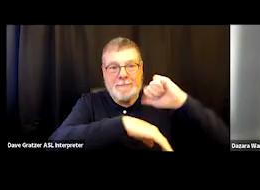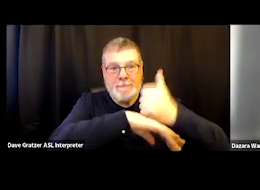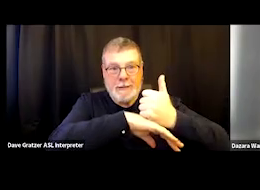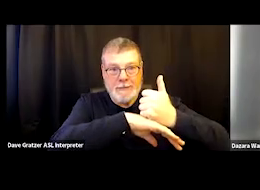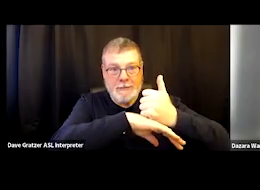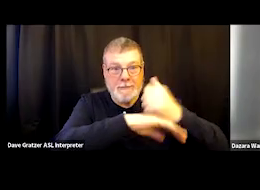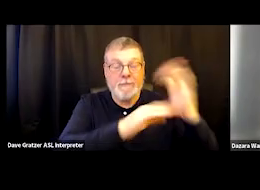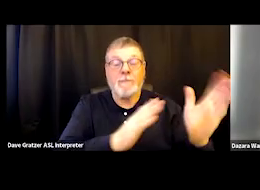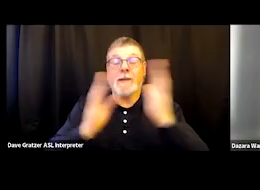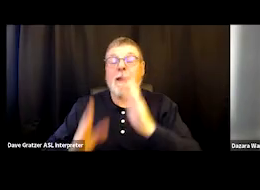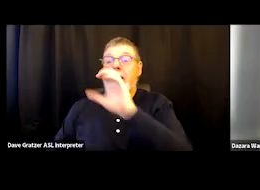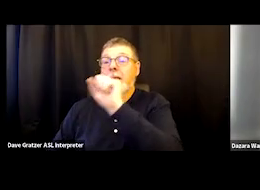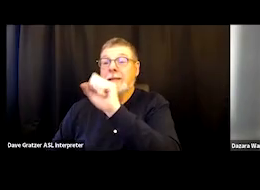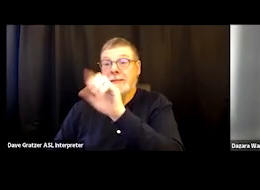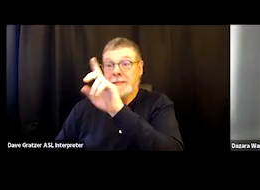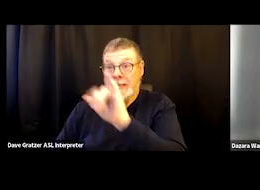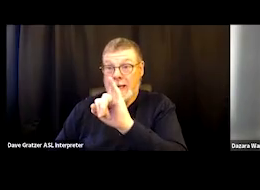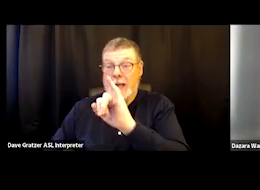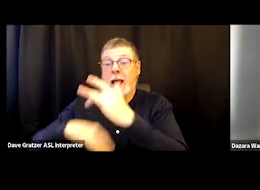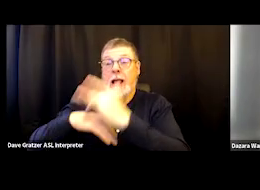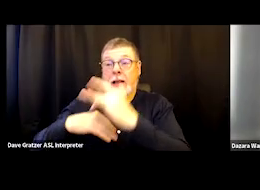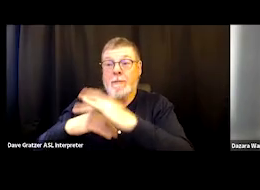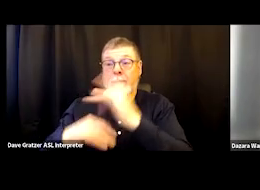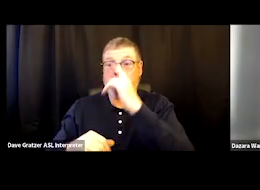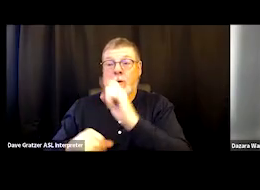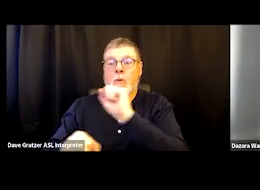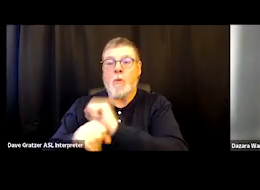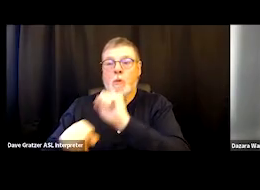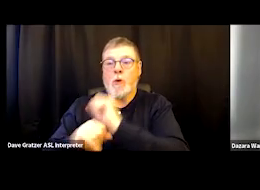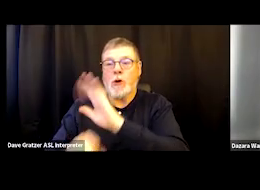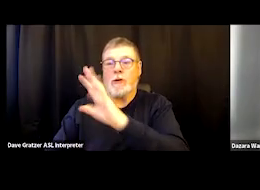For SSDI, the eligibility is based on your work history